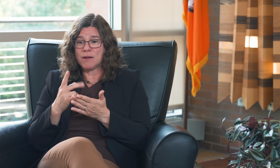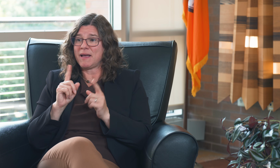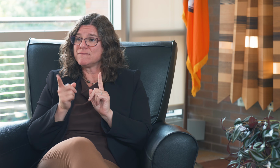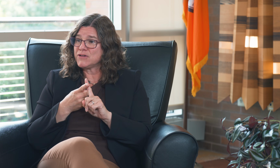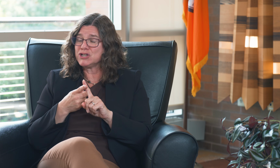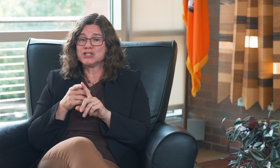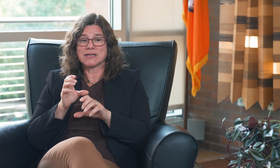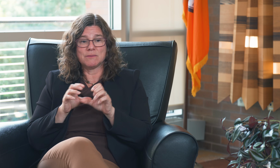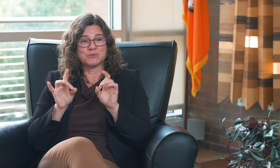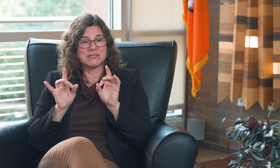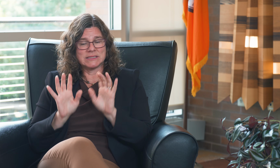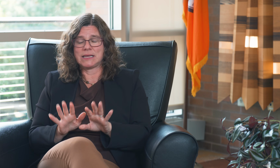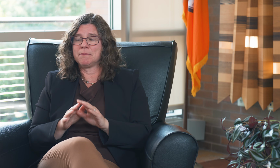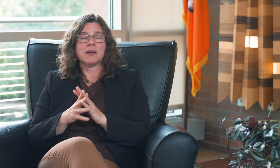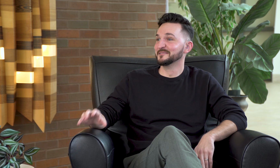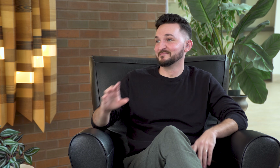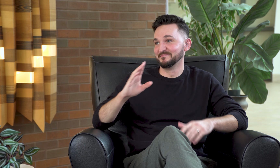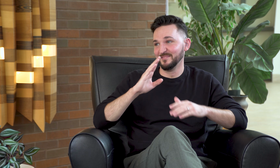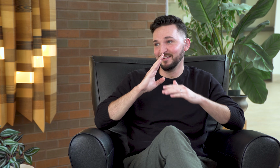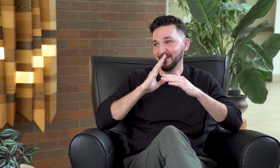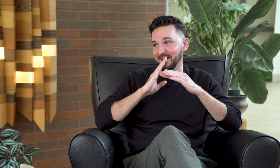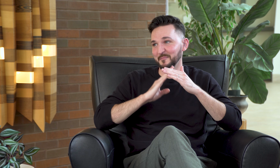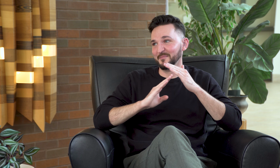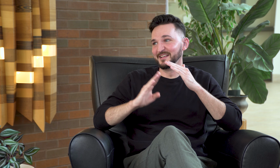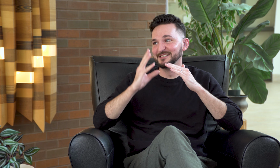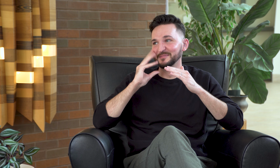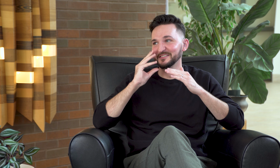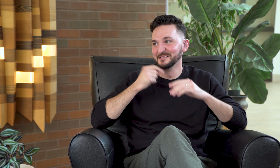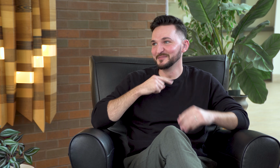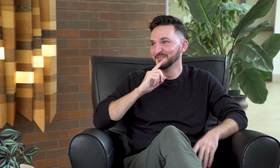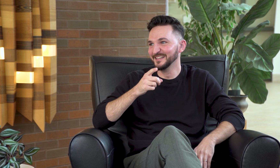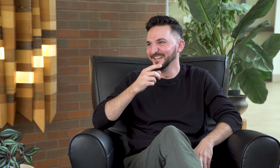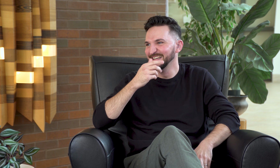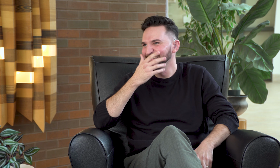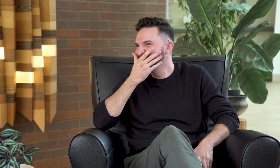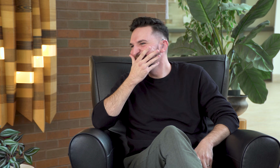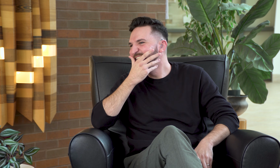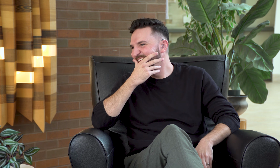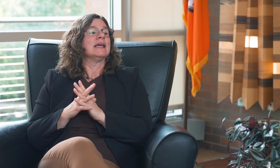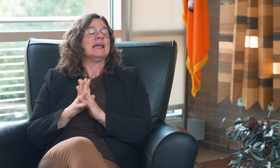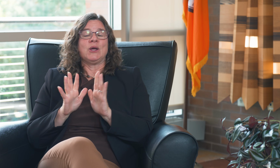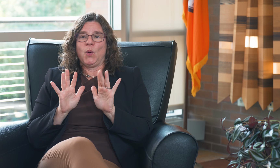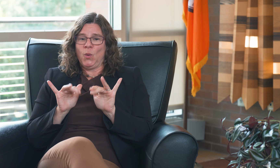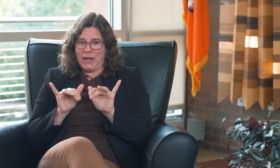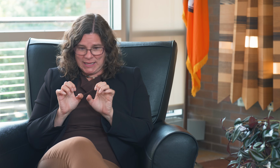I mean, I failed my first chemistry exam. Talk about a humbling experience.